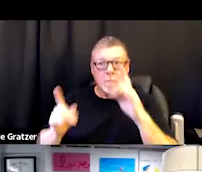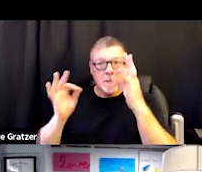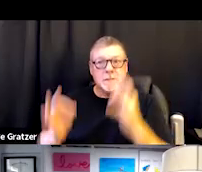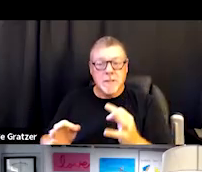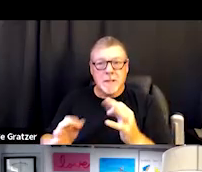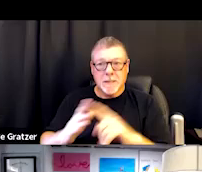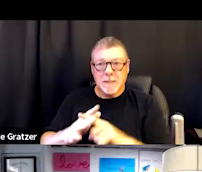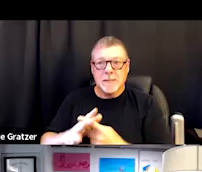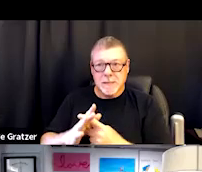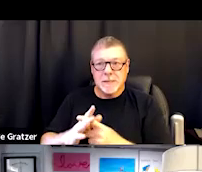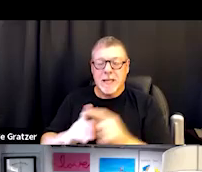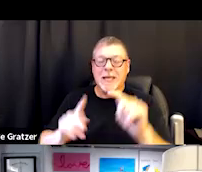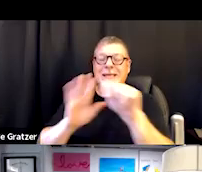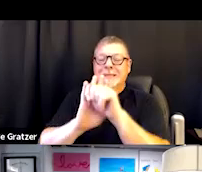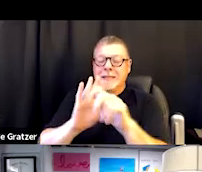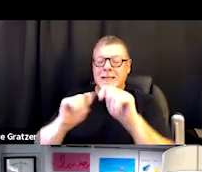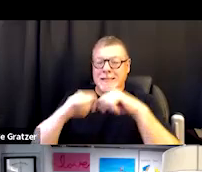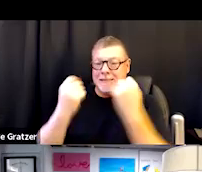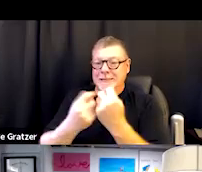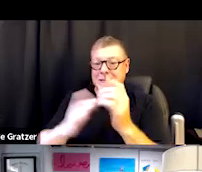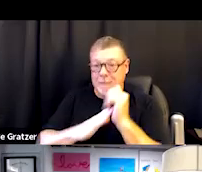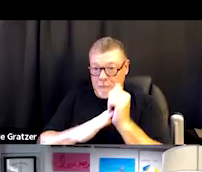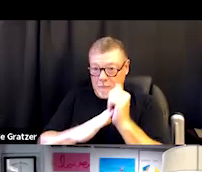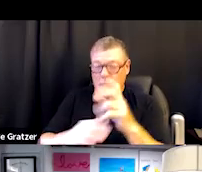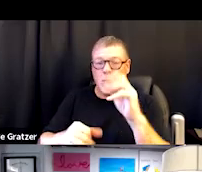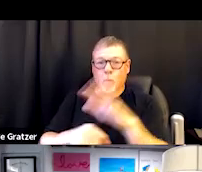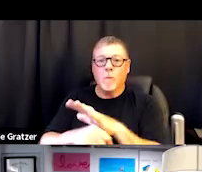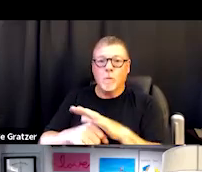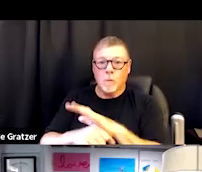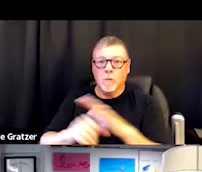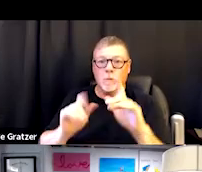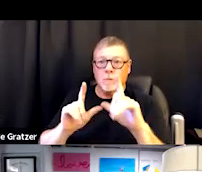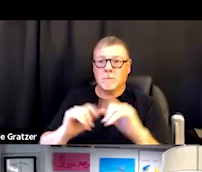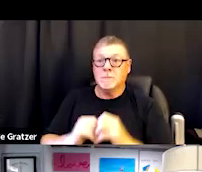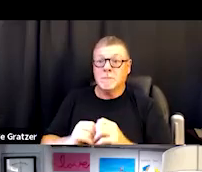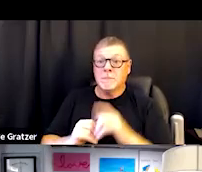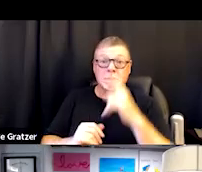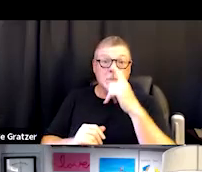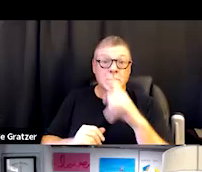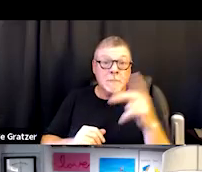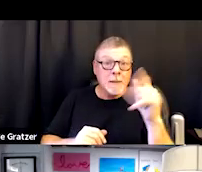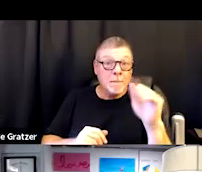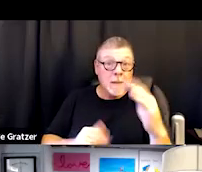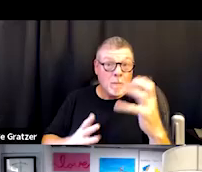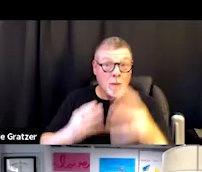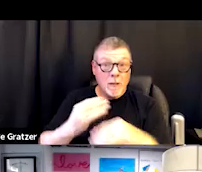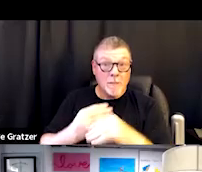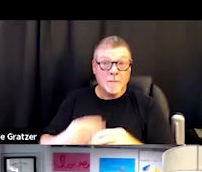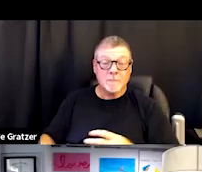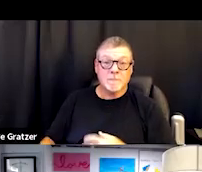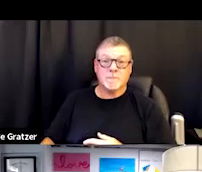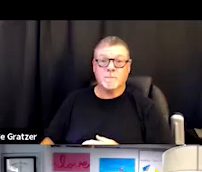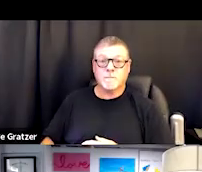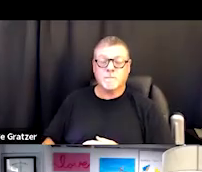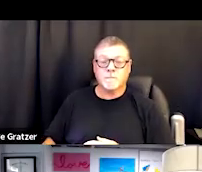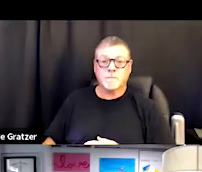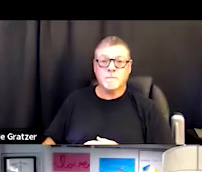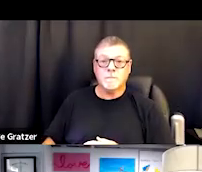with your state team lead and or local lead. Pam, I don't know if you wanna add anything onto that? I was gonna say the SSA